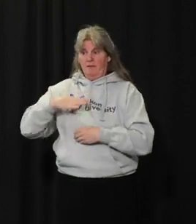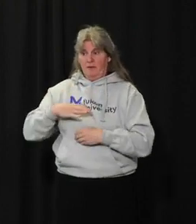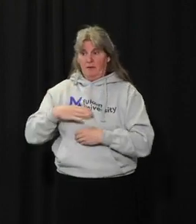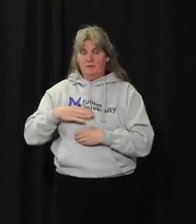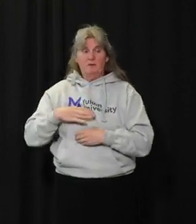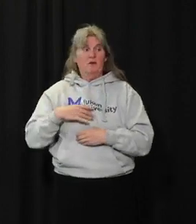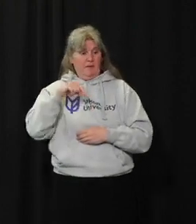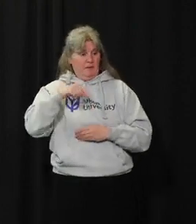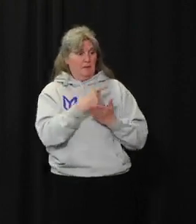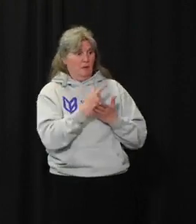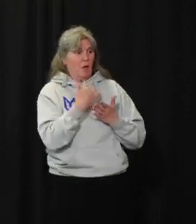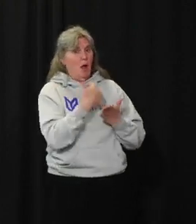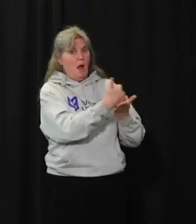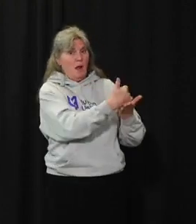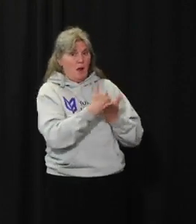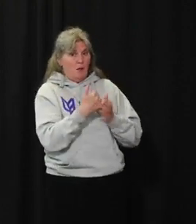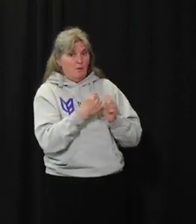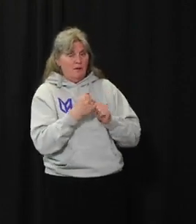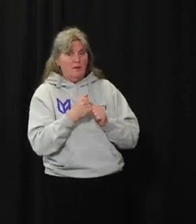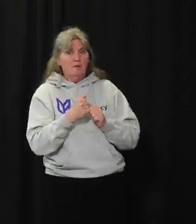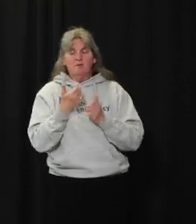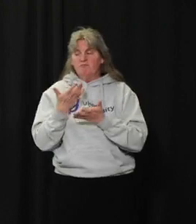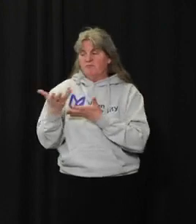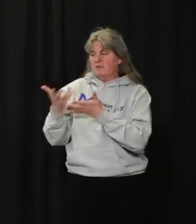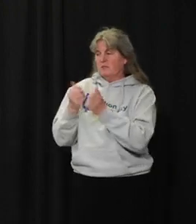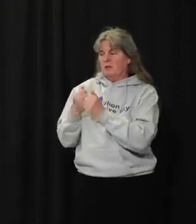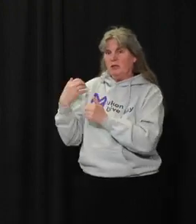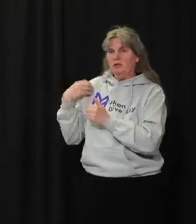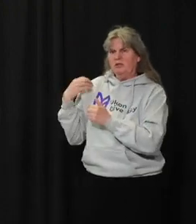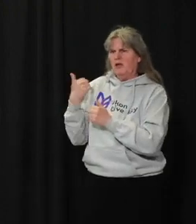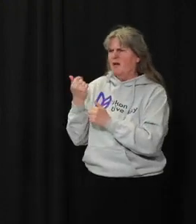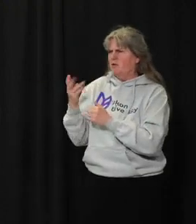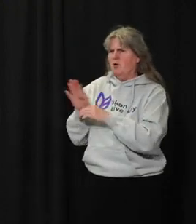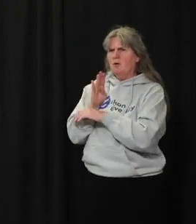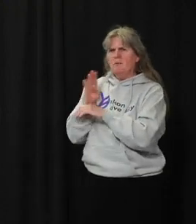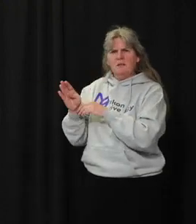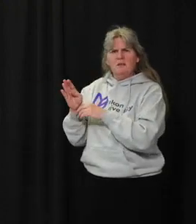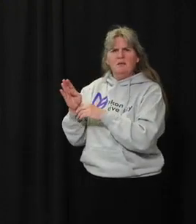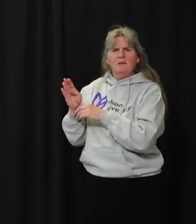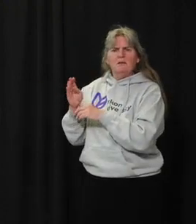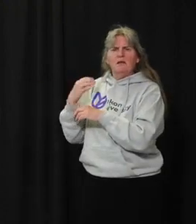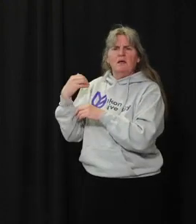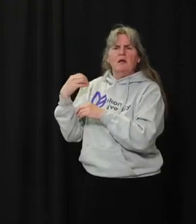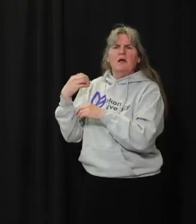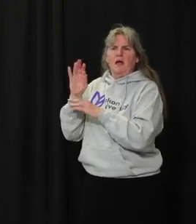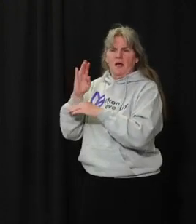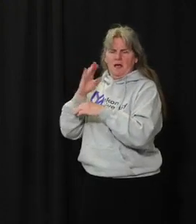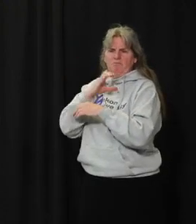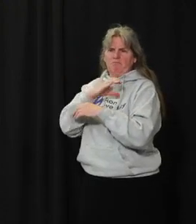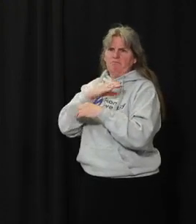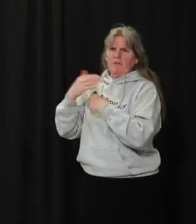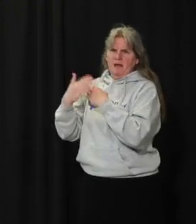They appreciate the premier's time this week speaking with the chair of the Council on a couple of occasions.